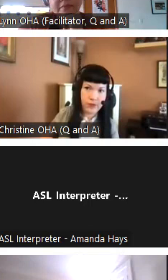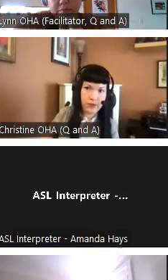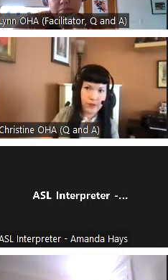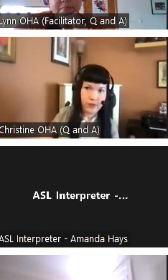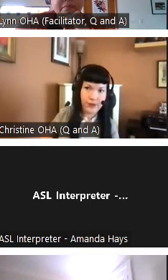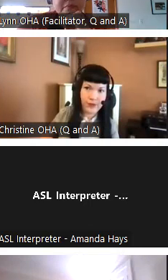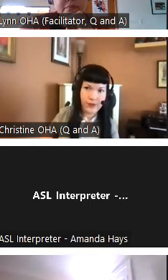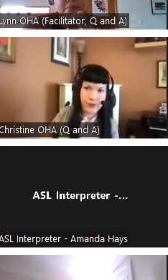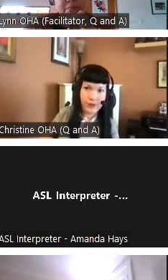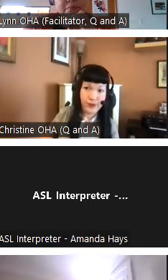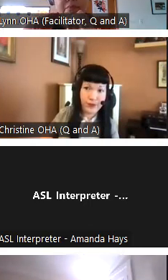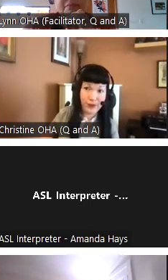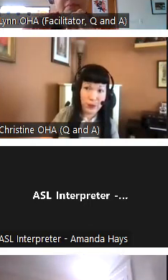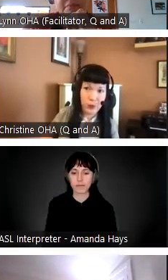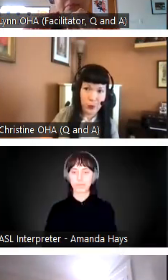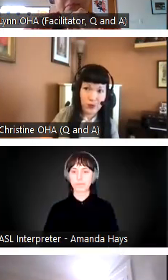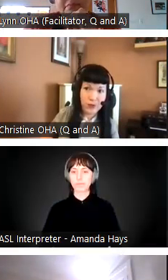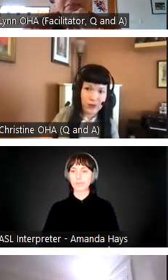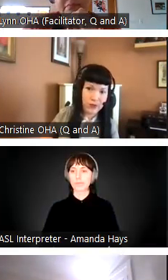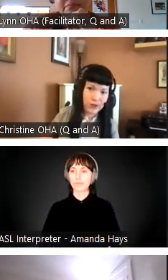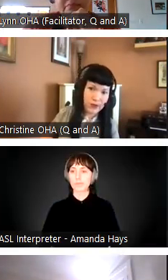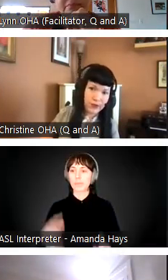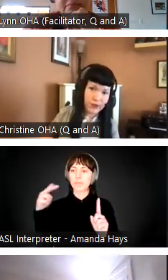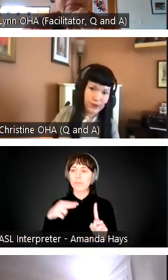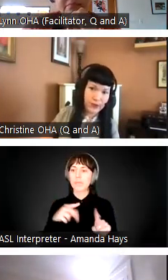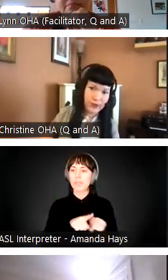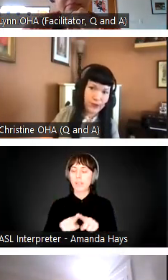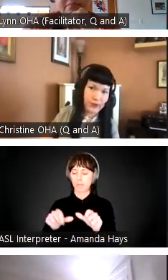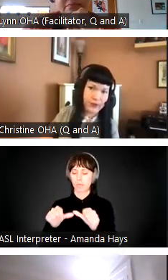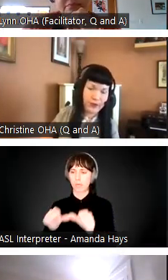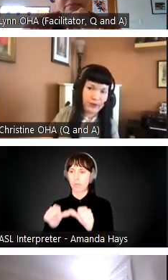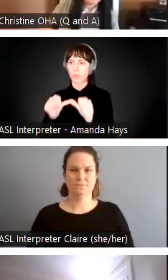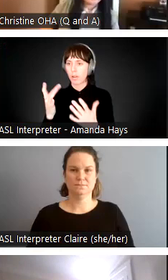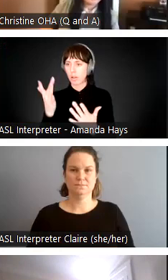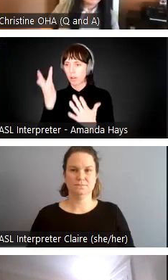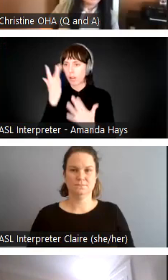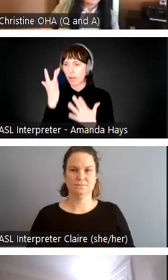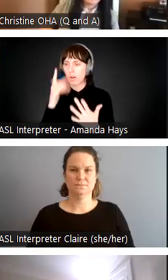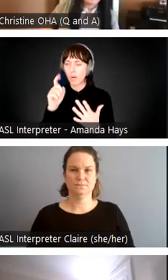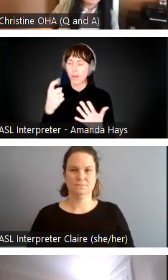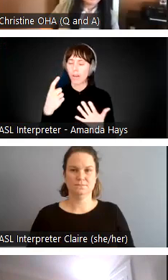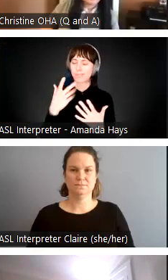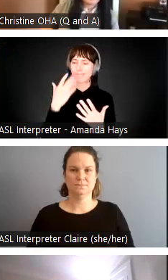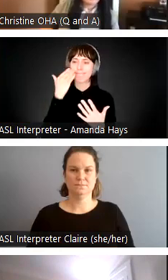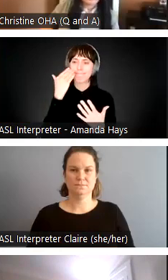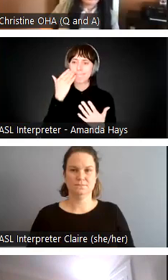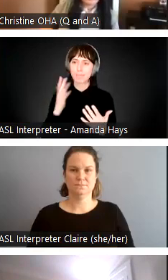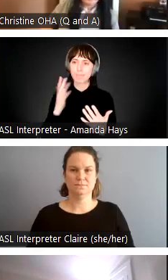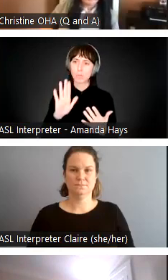thinking about the accommodations you need to make to kind of not sort of overdo it, if you will, and live within